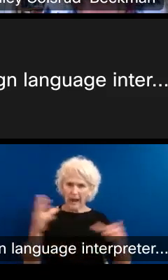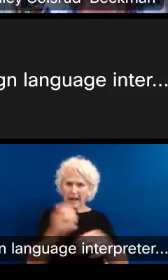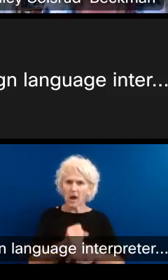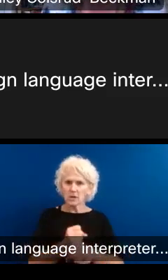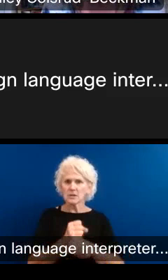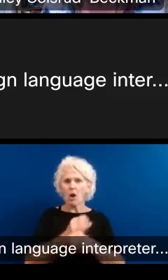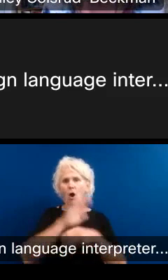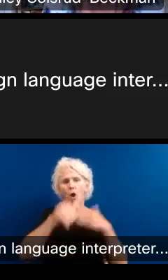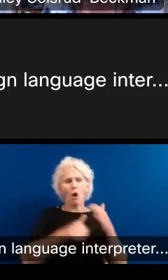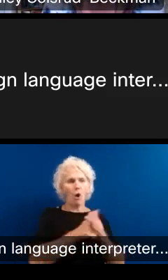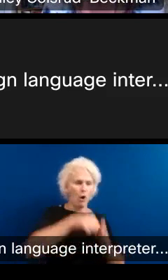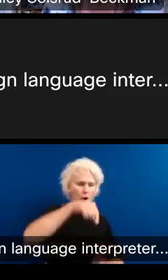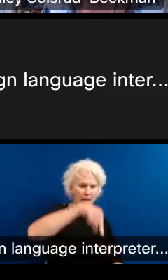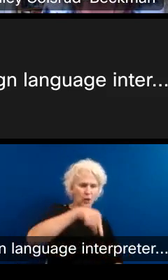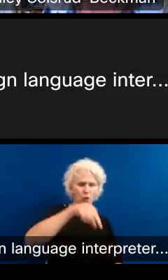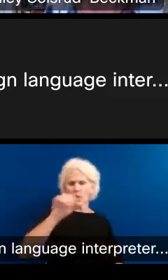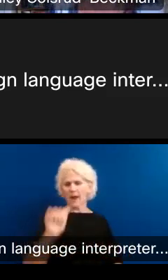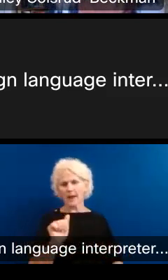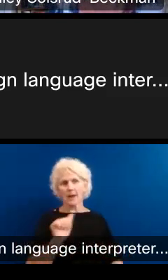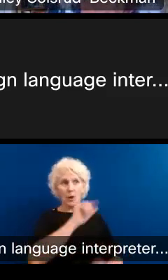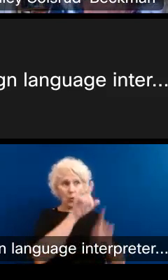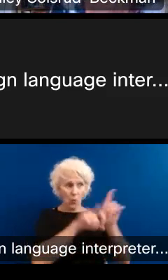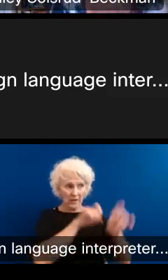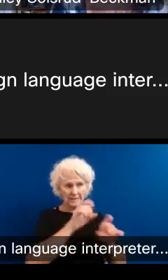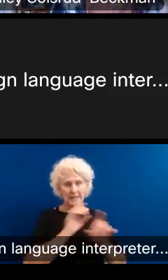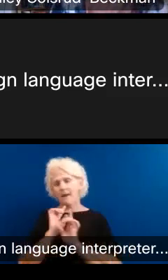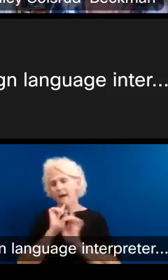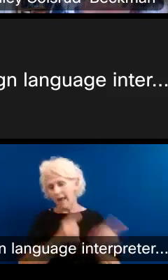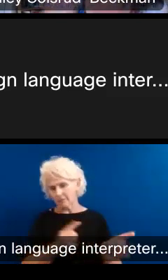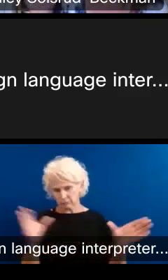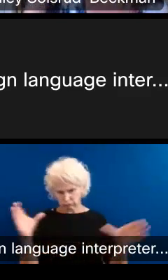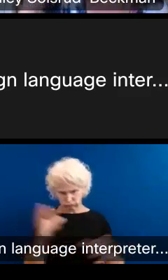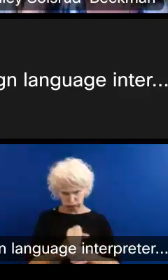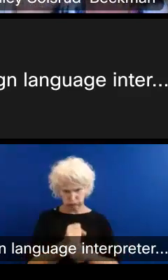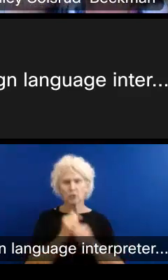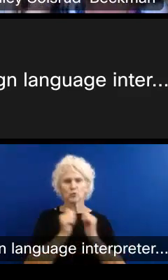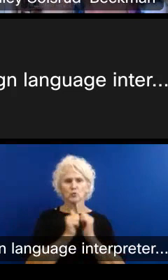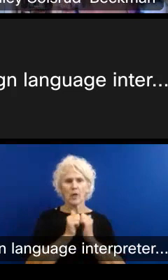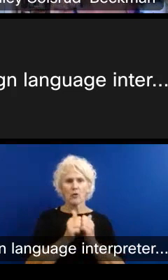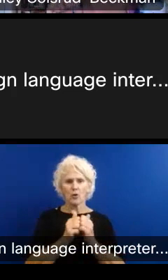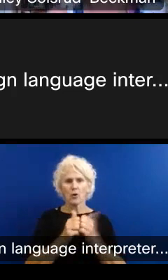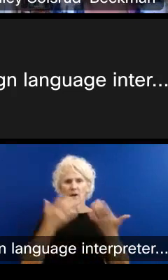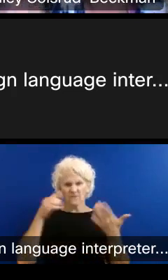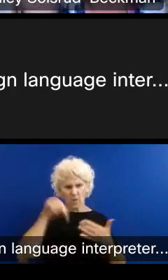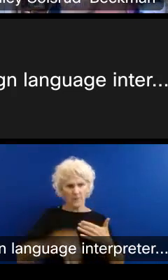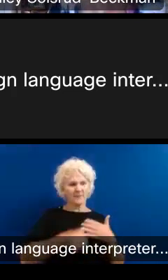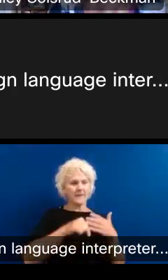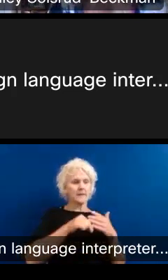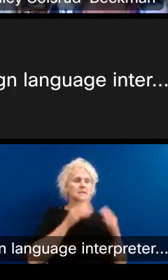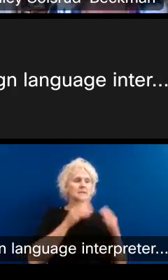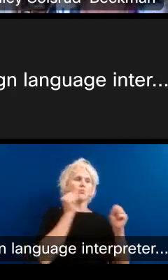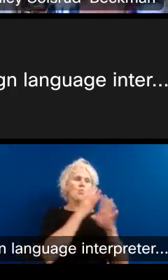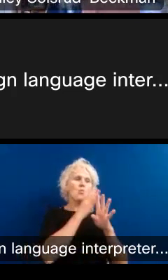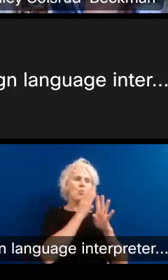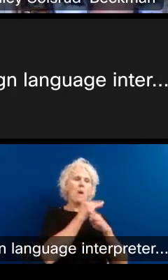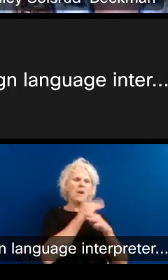the Q&A question and answers that we received from this webinar and from the one last week and that